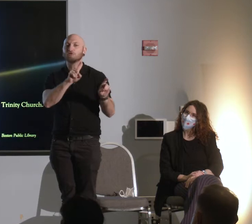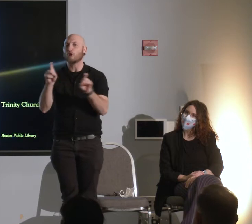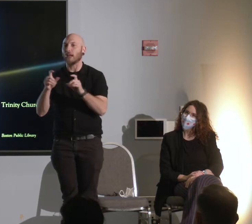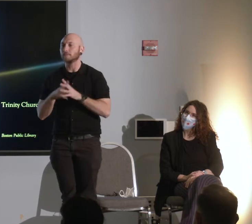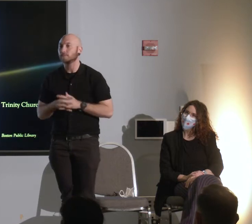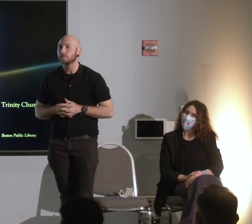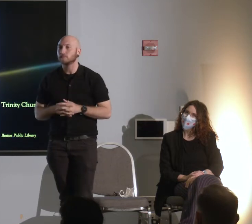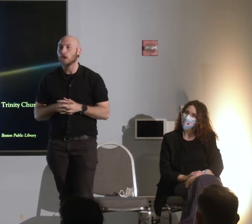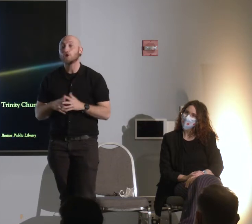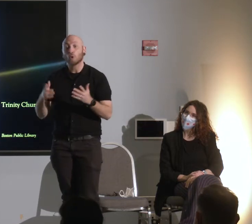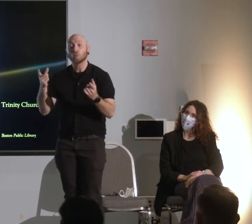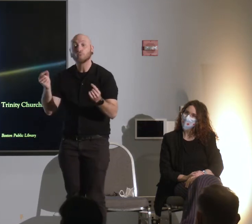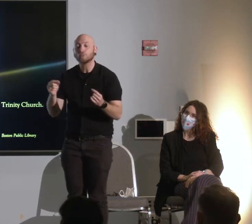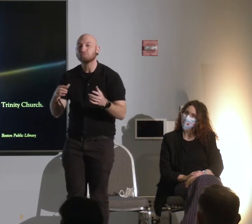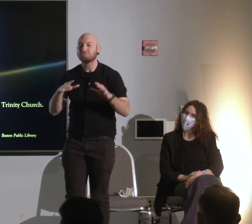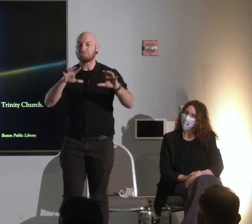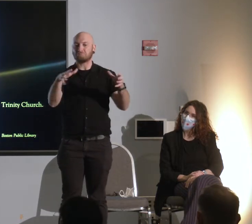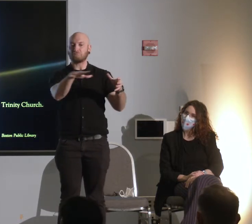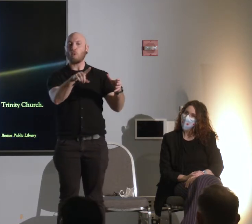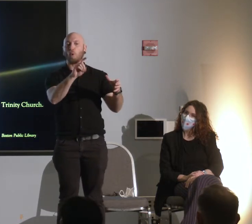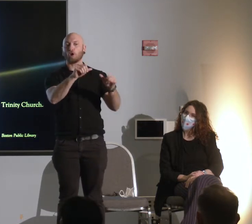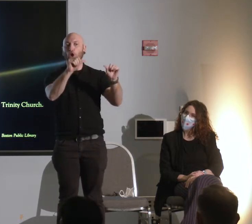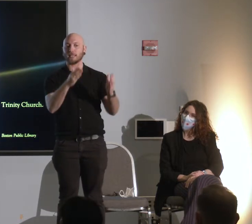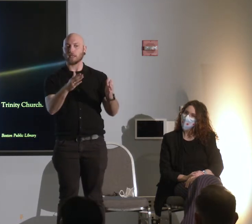and they asked 100 architects, here we go,